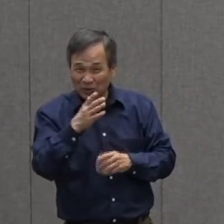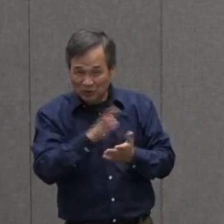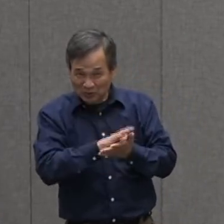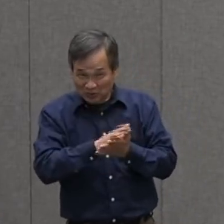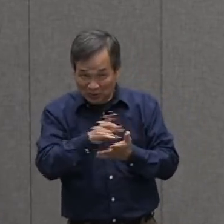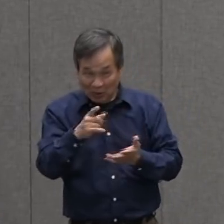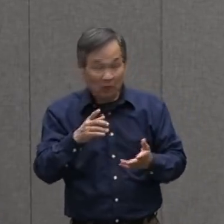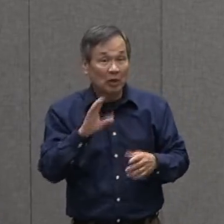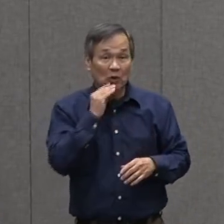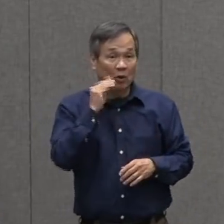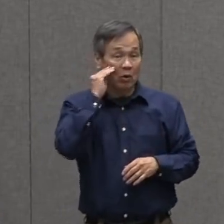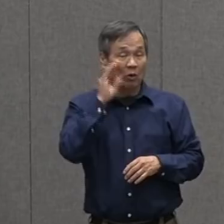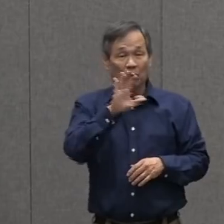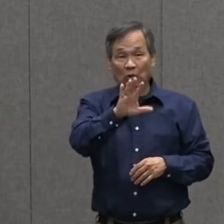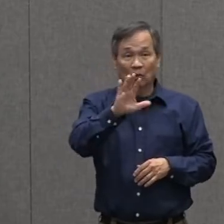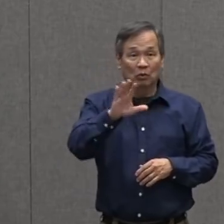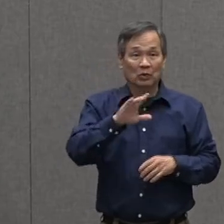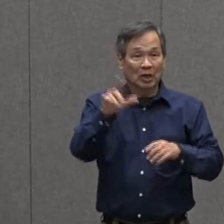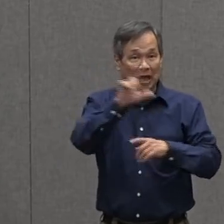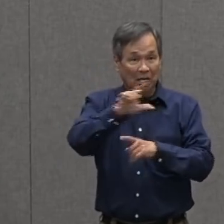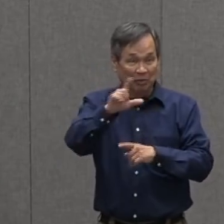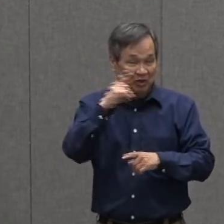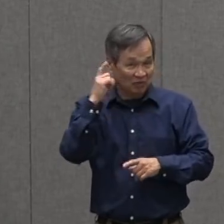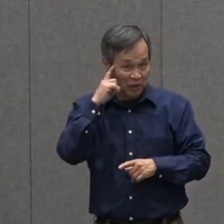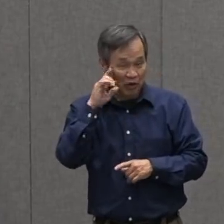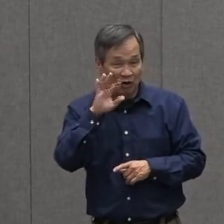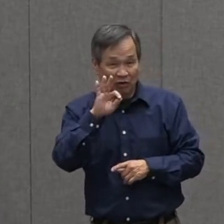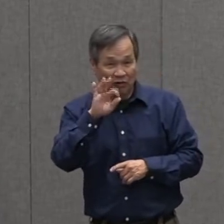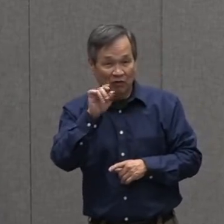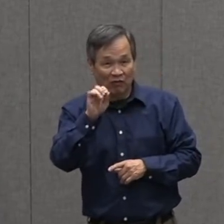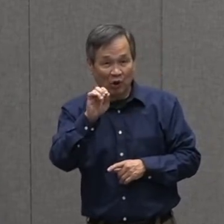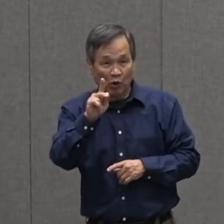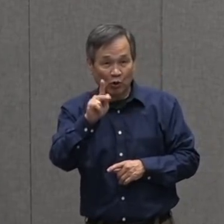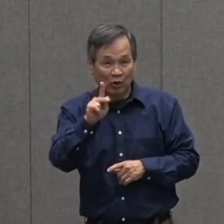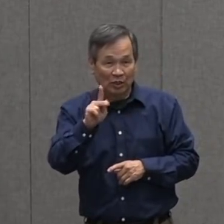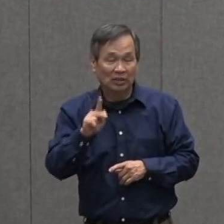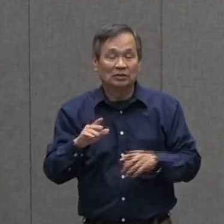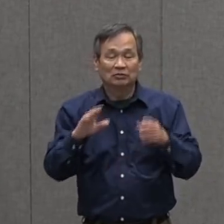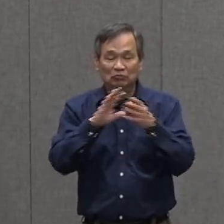or maybe at home or at your local library. A folktale is a story